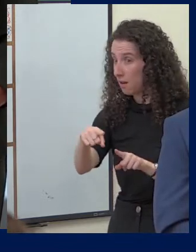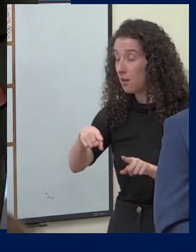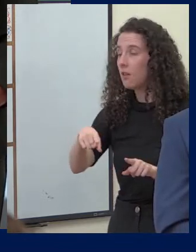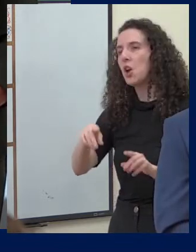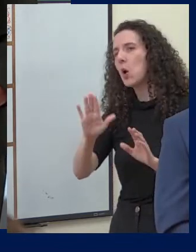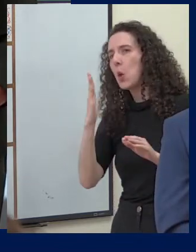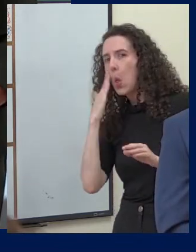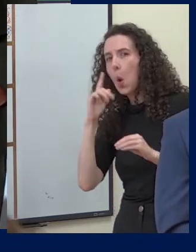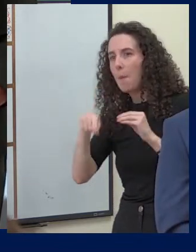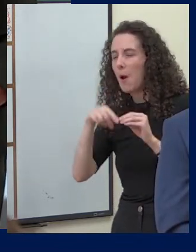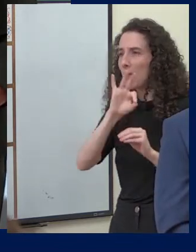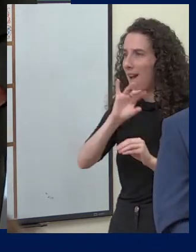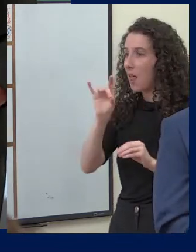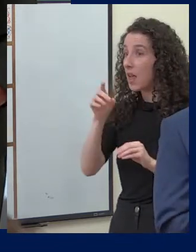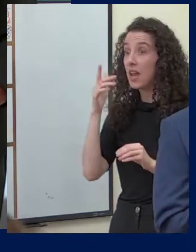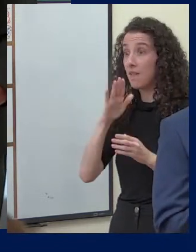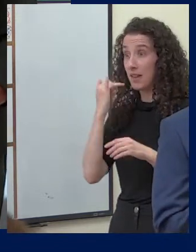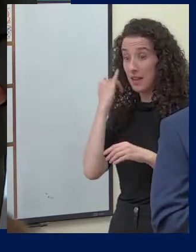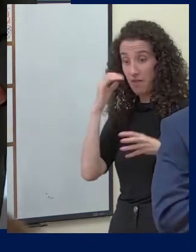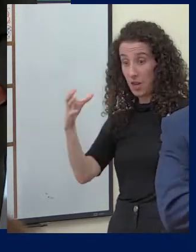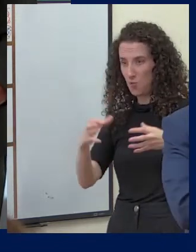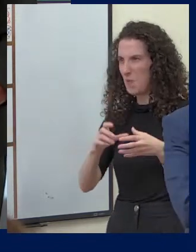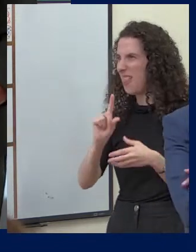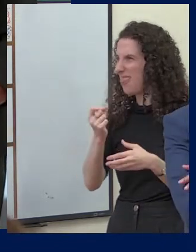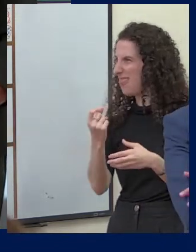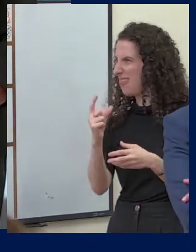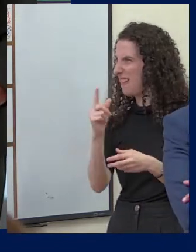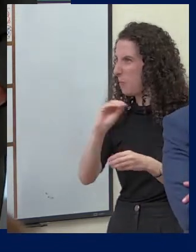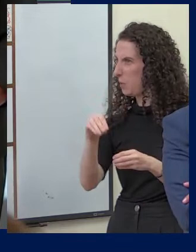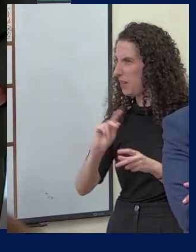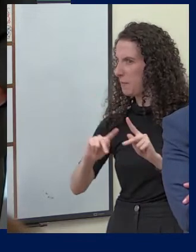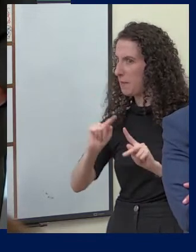They would probably say of course I know what 911 is. We have work to do.